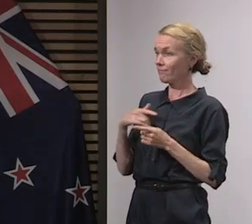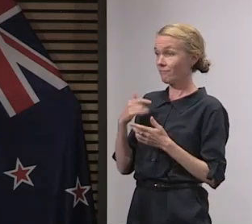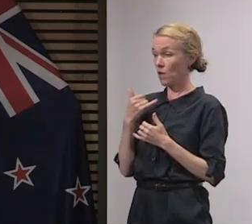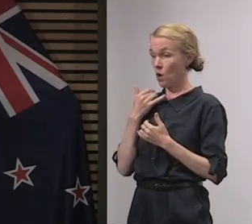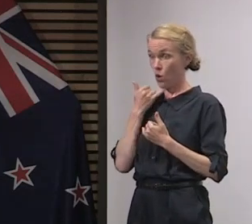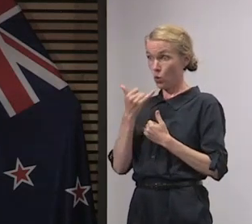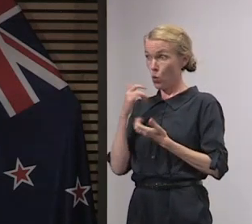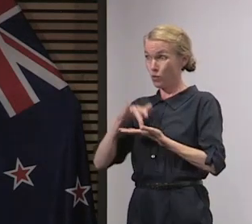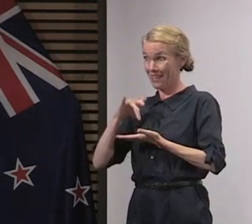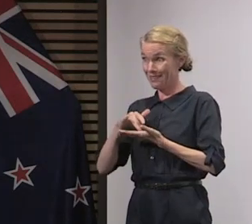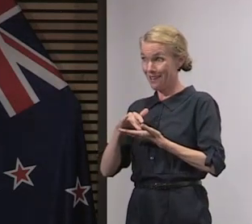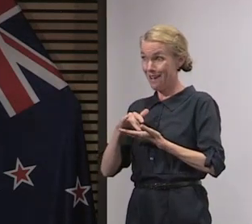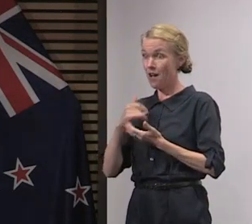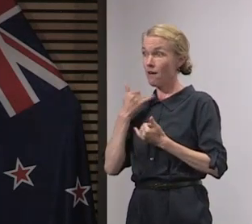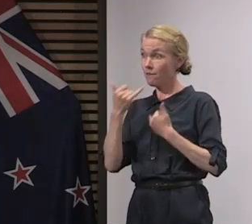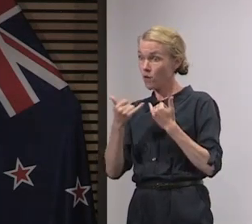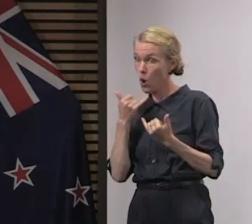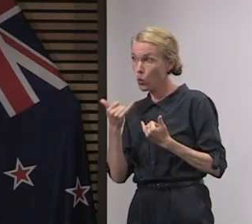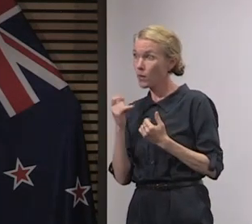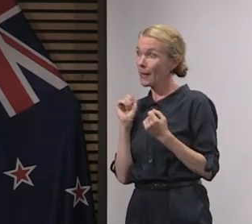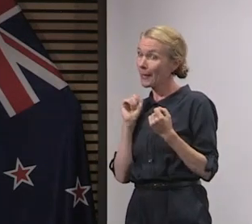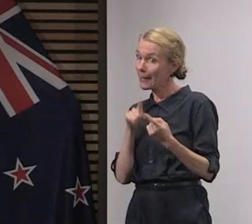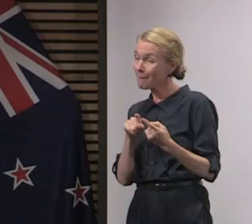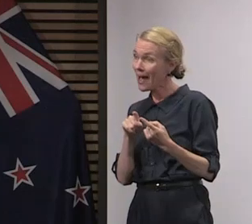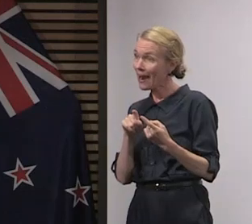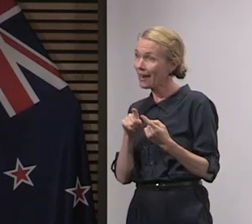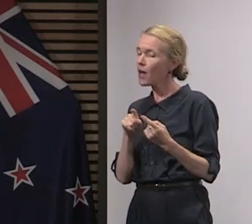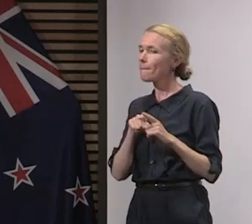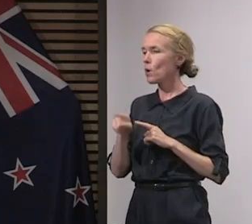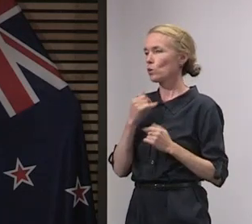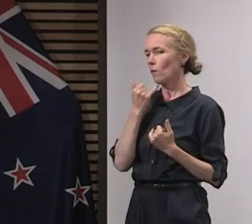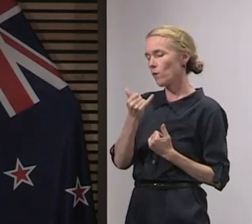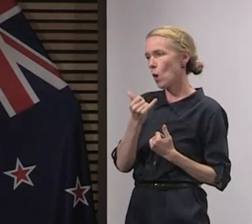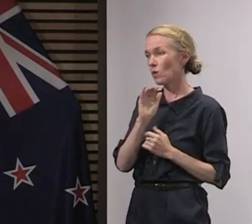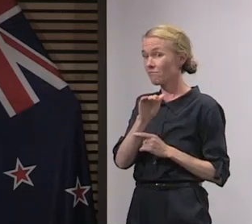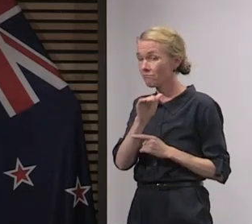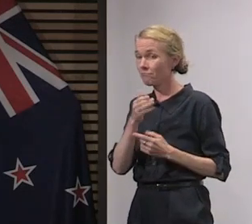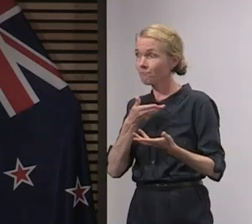that close contact tracing remains our call centre and